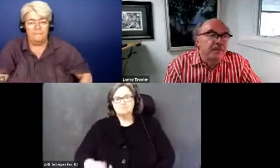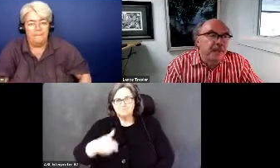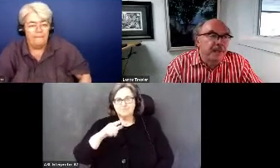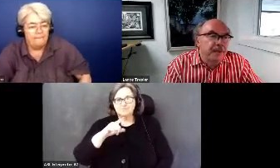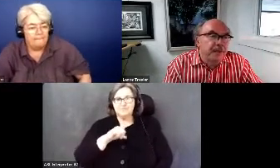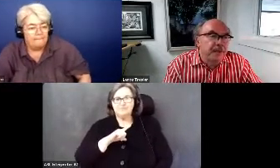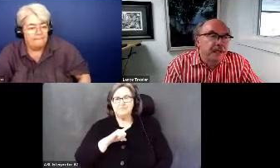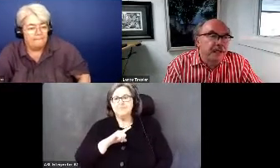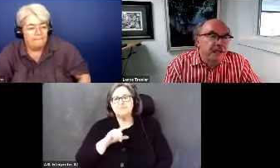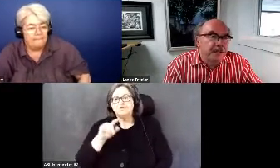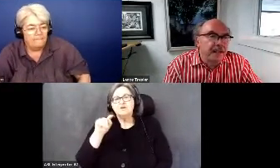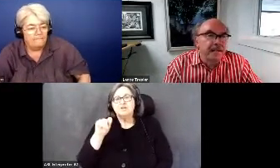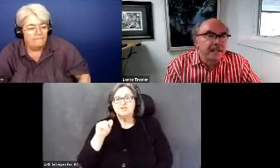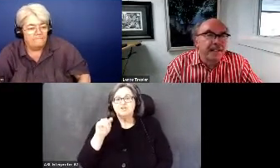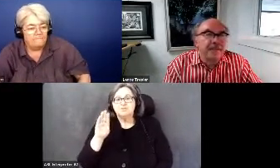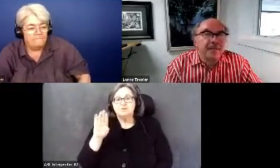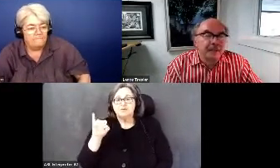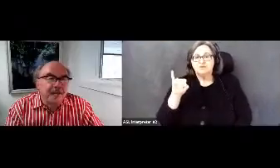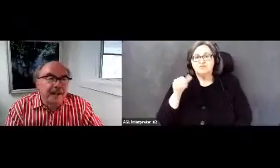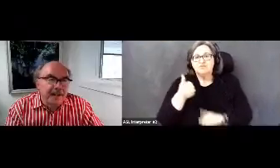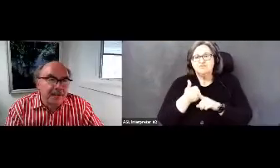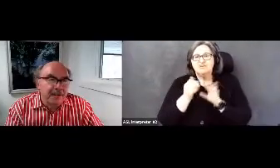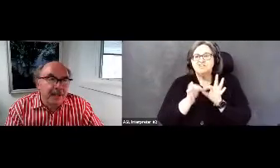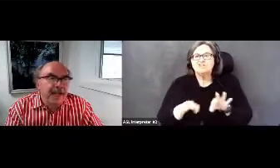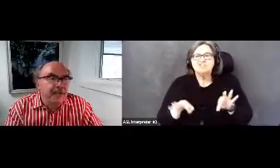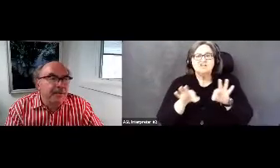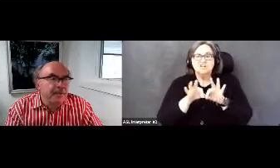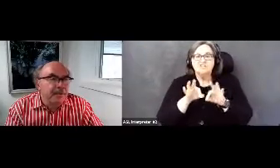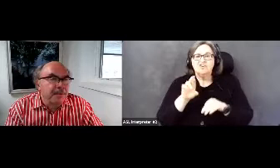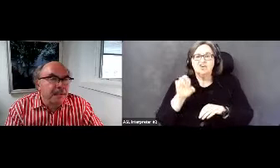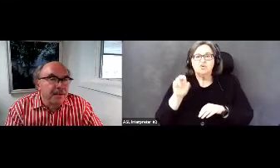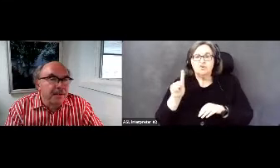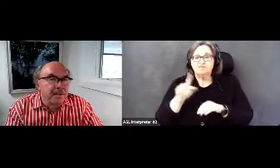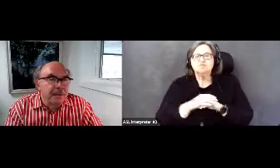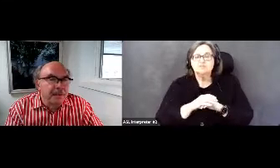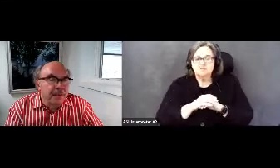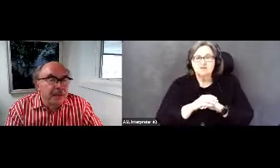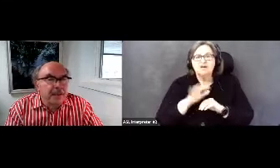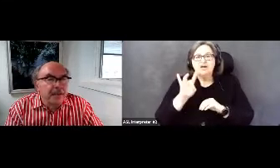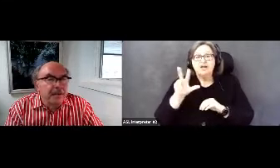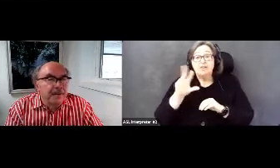So traumatic brain injury is a significant risk factor. 83% of those people that are